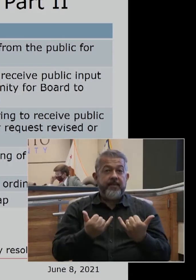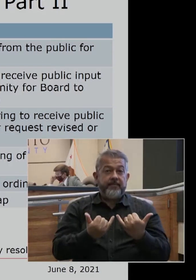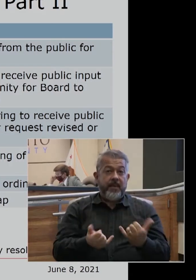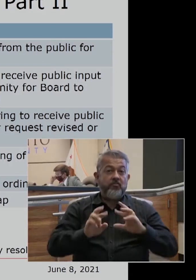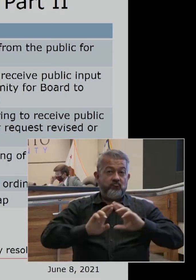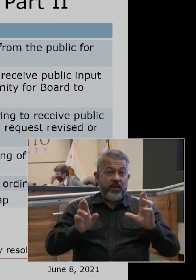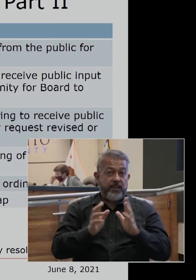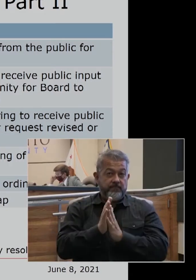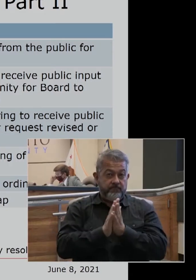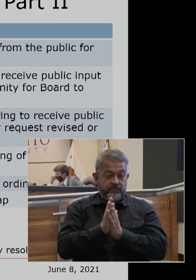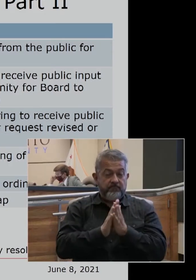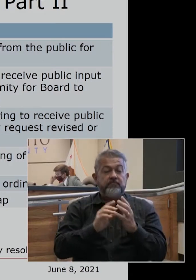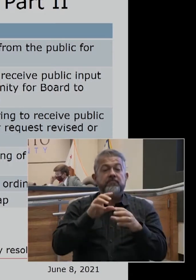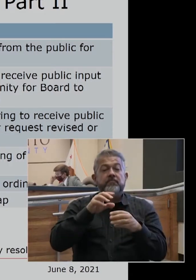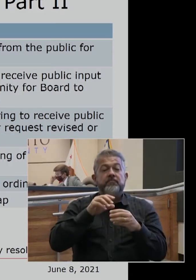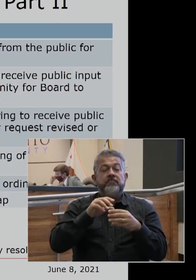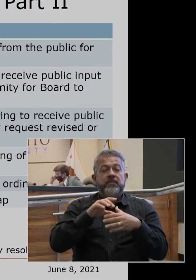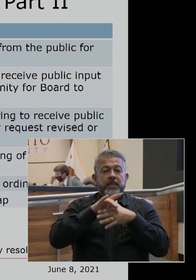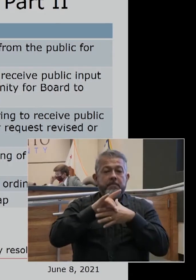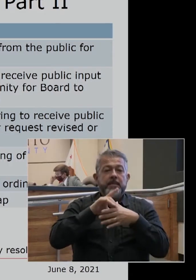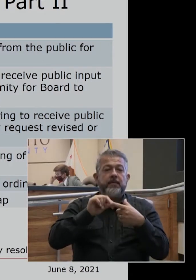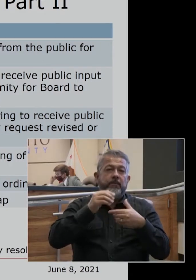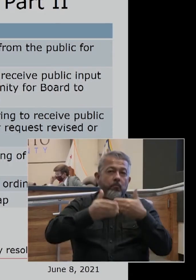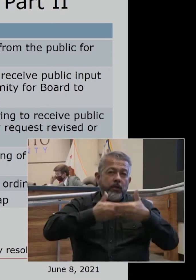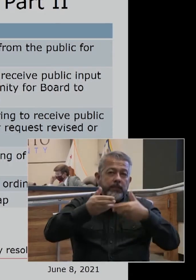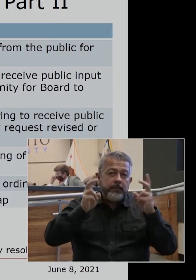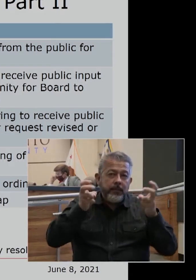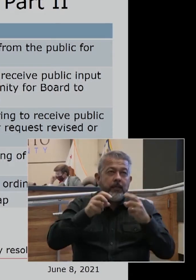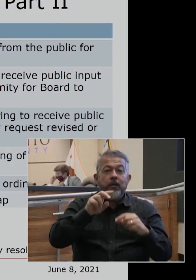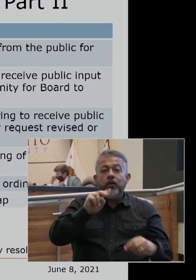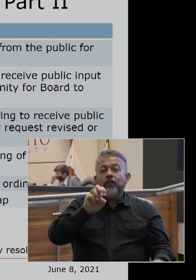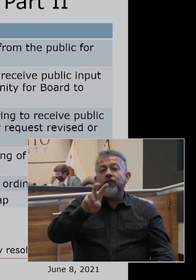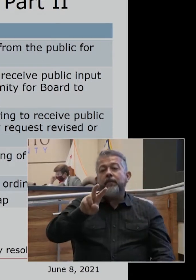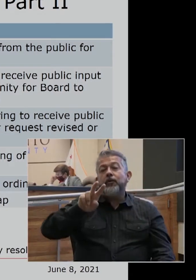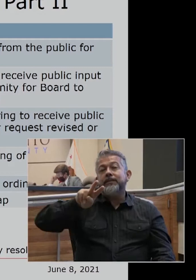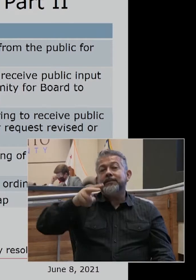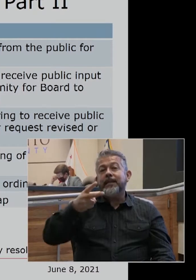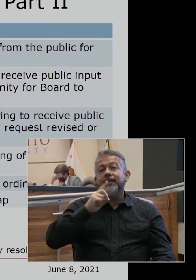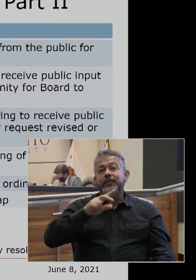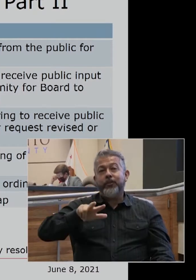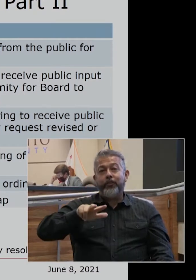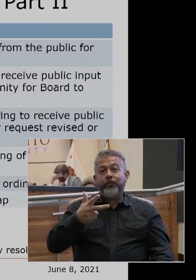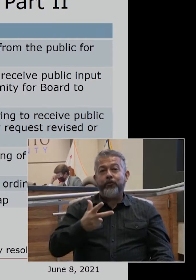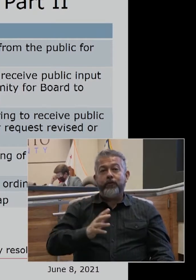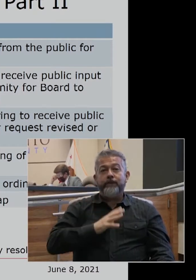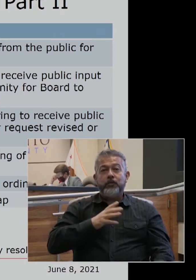THEN, GETTING INTO THE MEAT OF THE PROCESS. THE PROCESS. NOVEMBER 2ND WE'LL BE REVIEWING